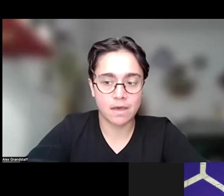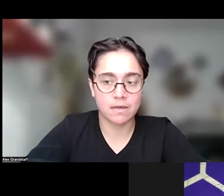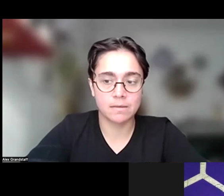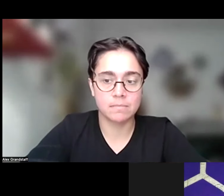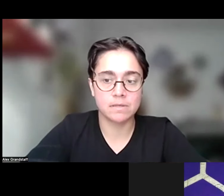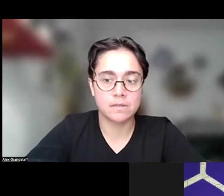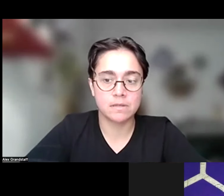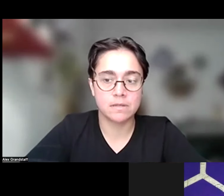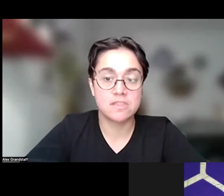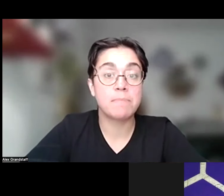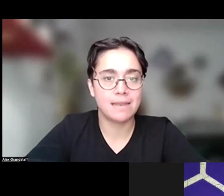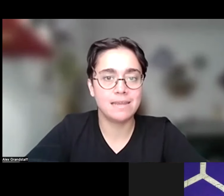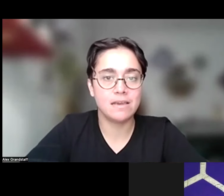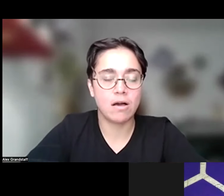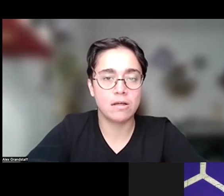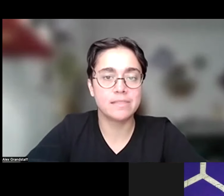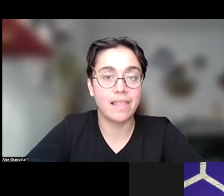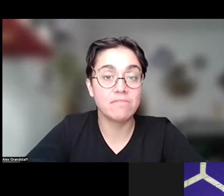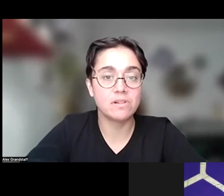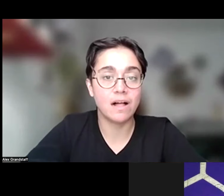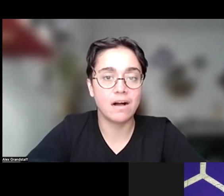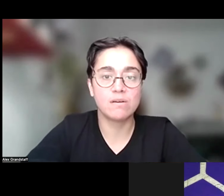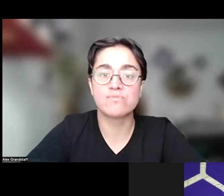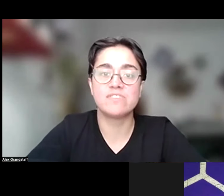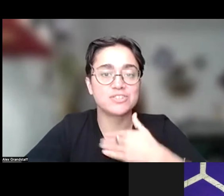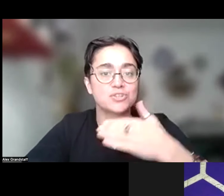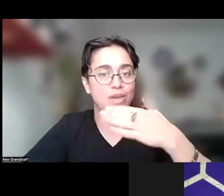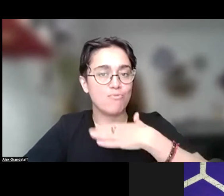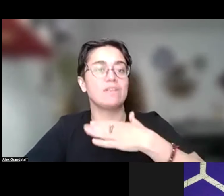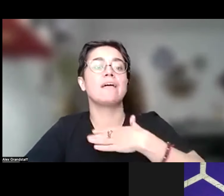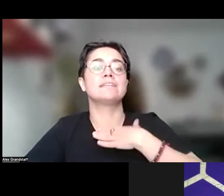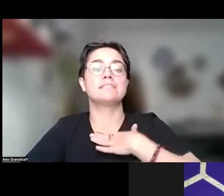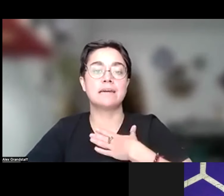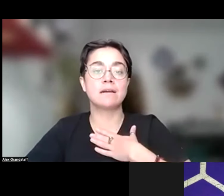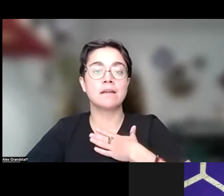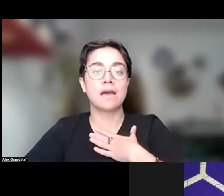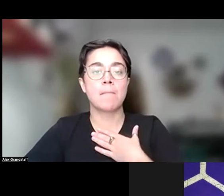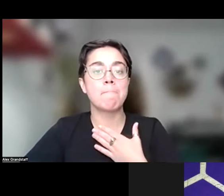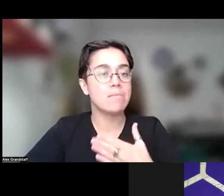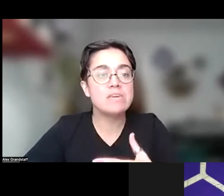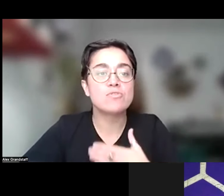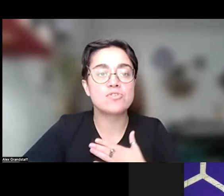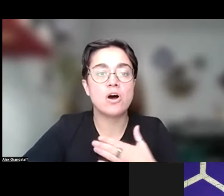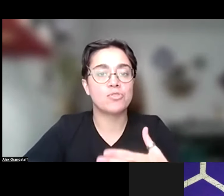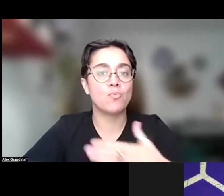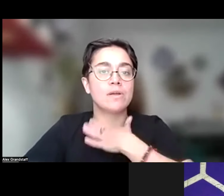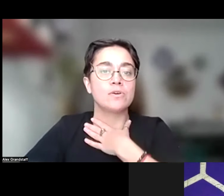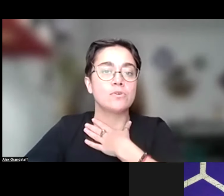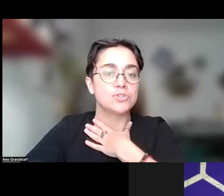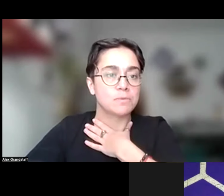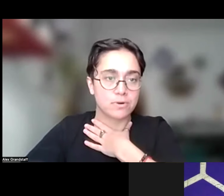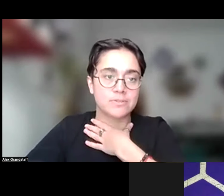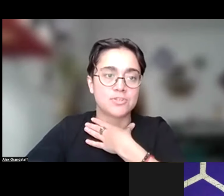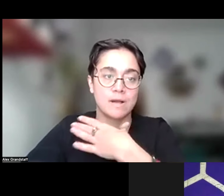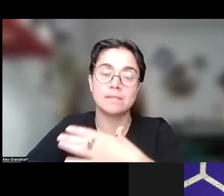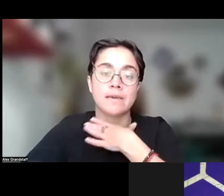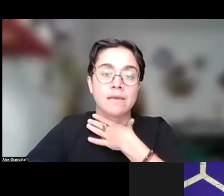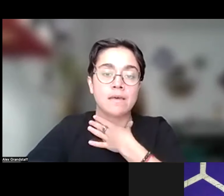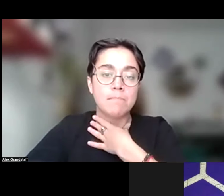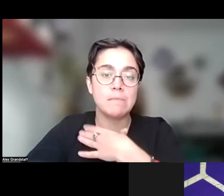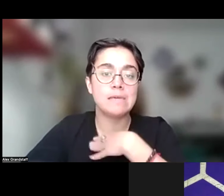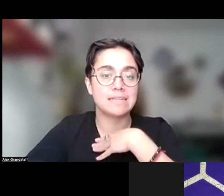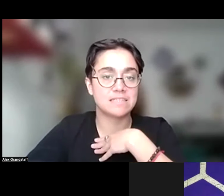Sometimes depending on the level of danger you feel is fair,